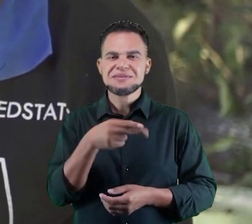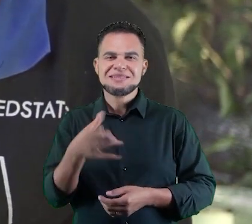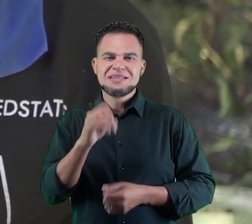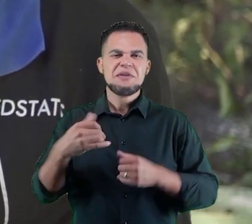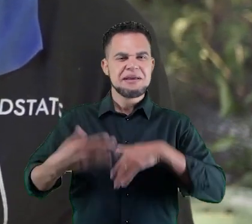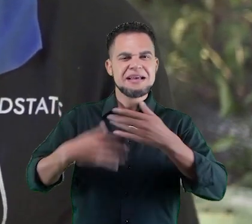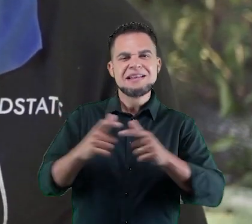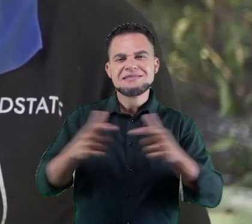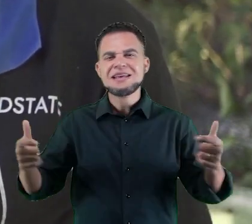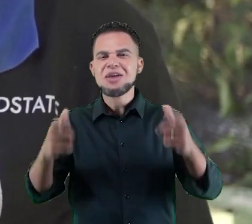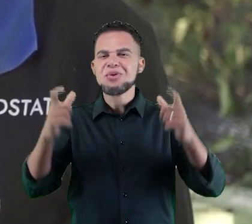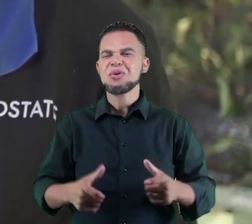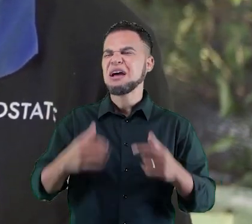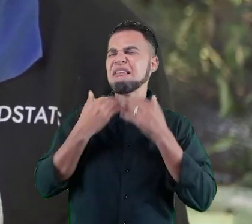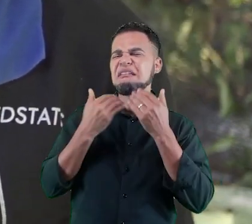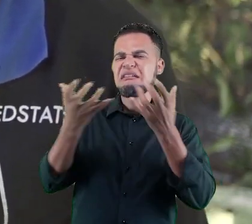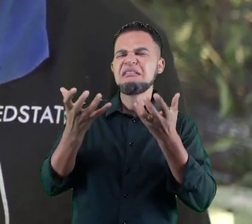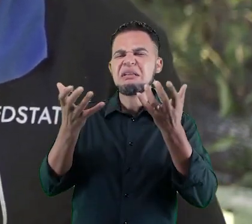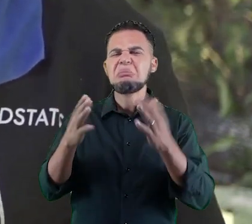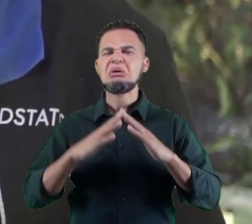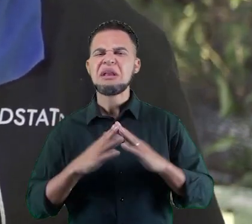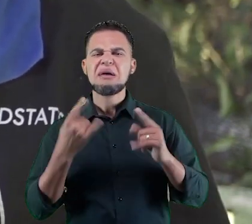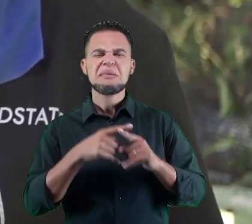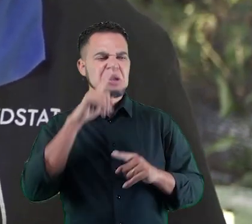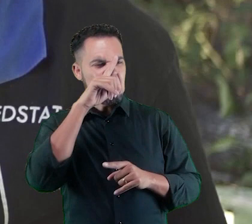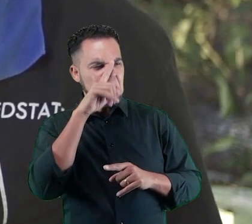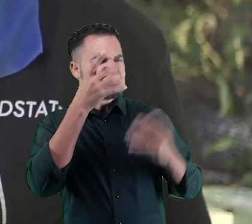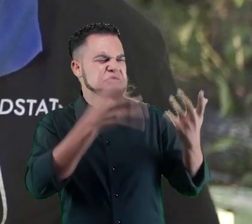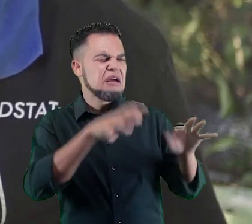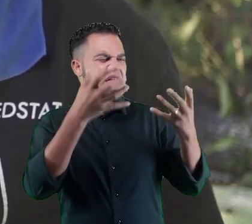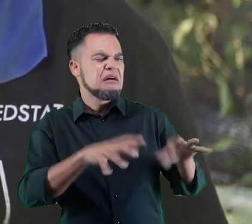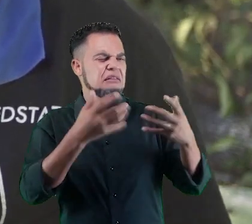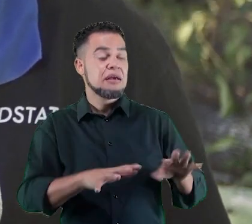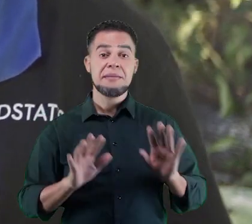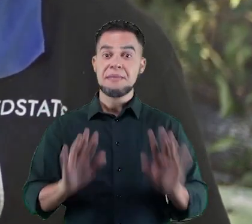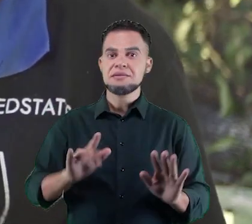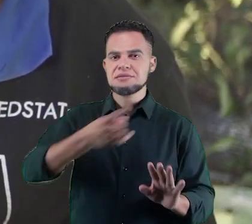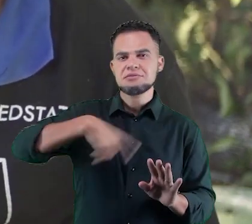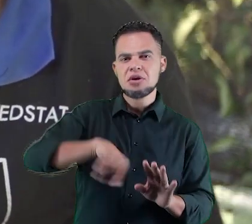the place got bigger and better, and nobody wanted to live here before, it was dangerous, a lot of wrong doing...